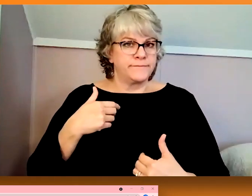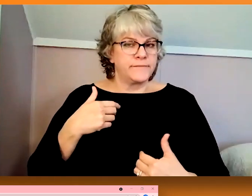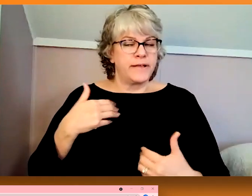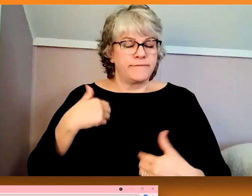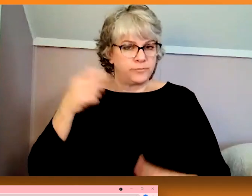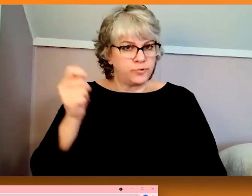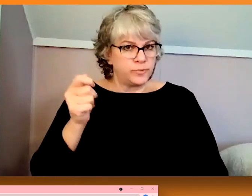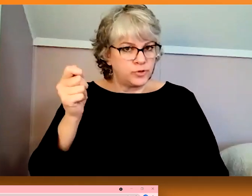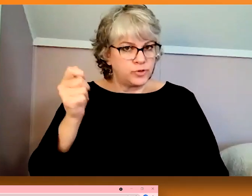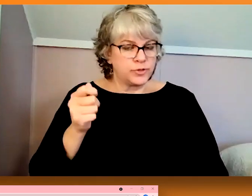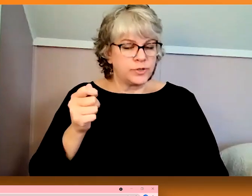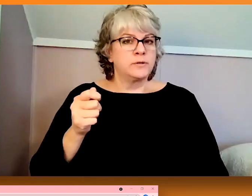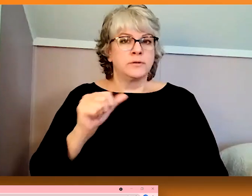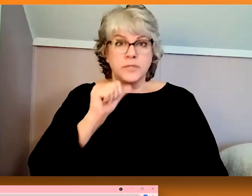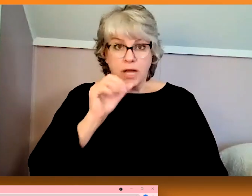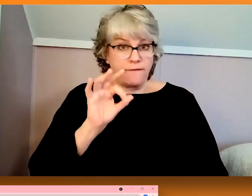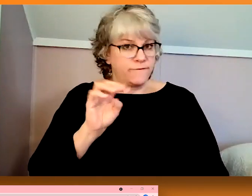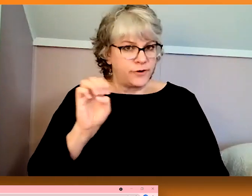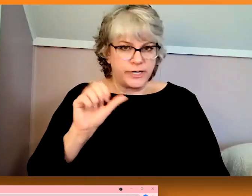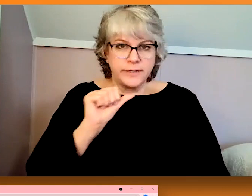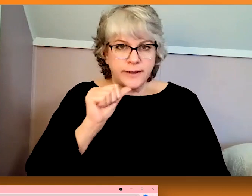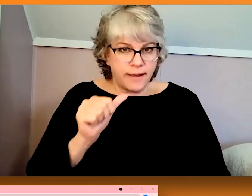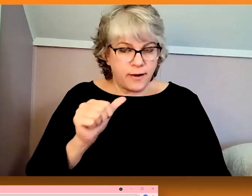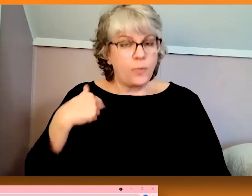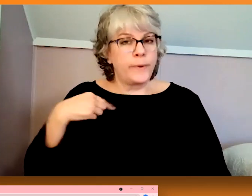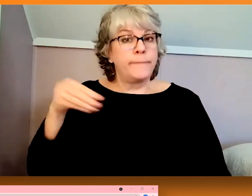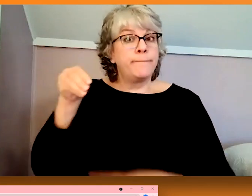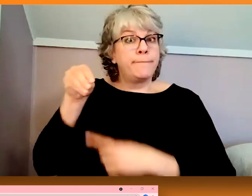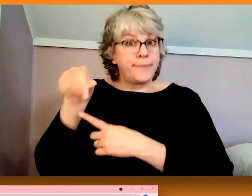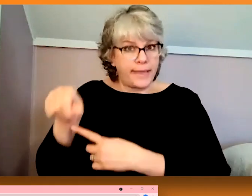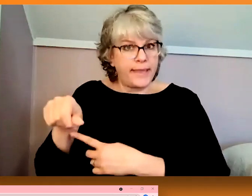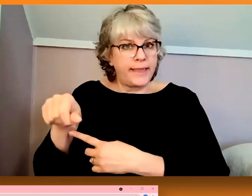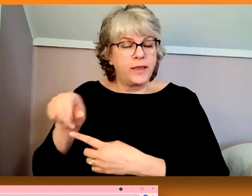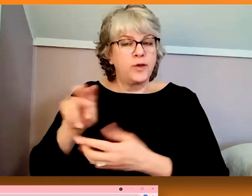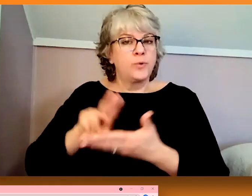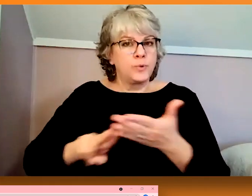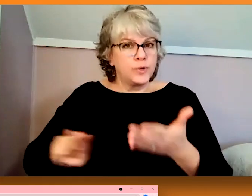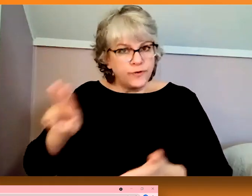It is not free. RIT pays for a university subscription.